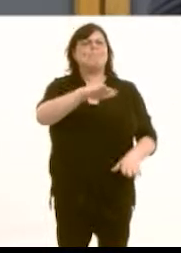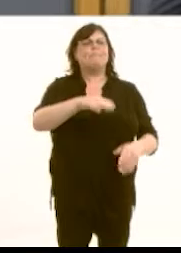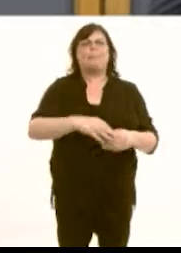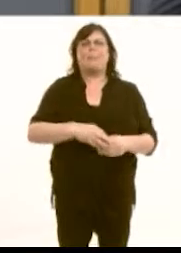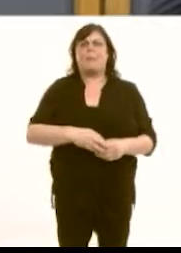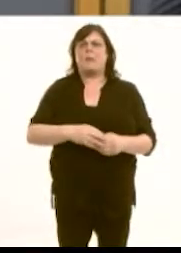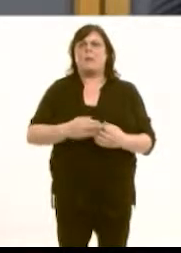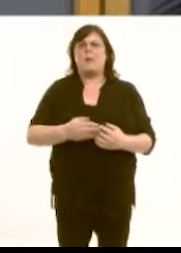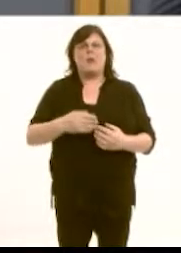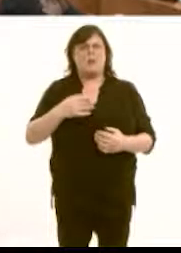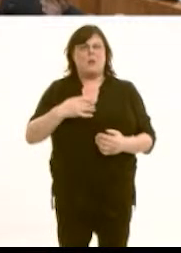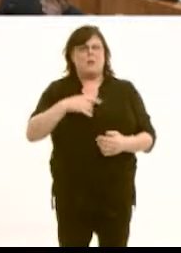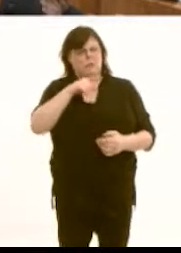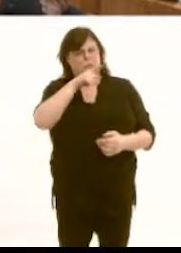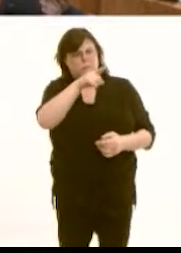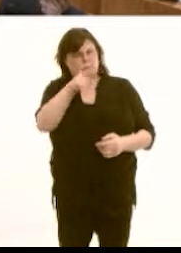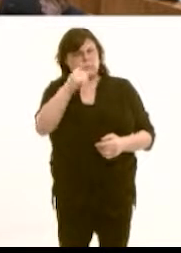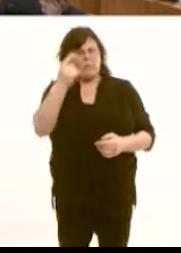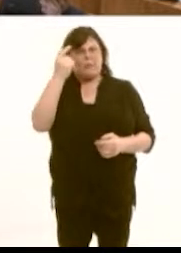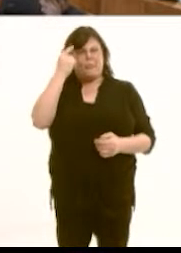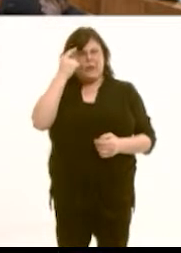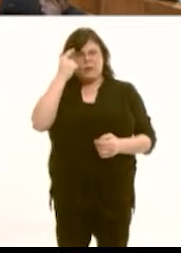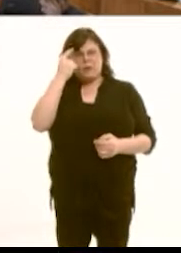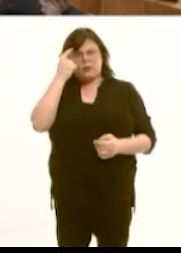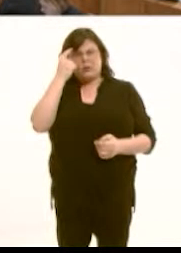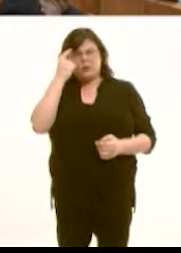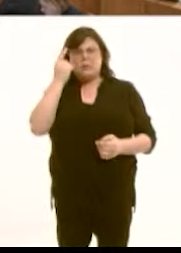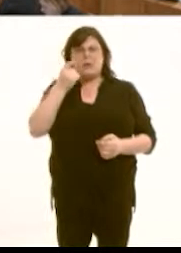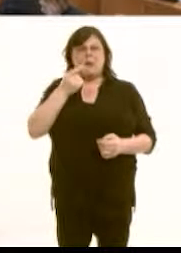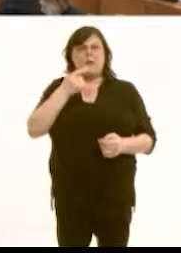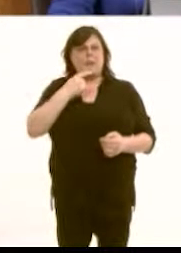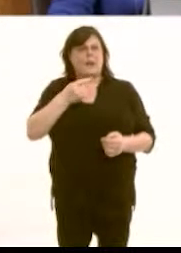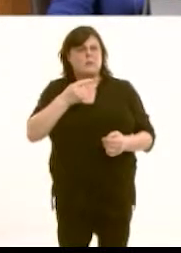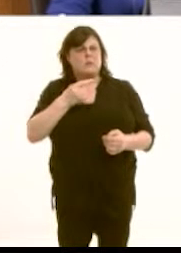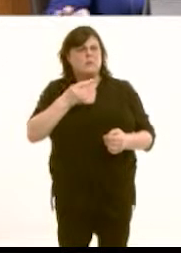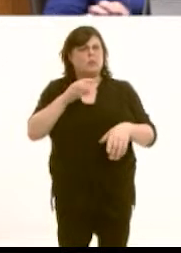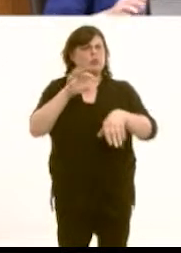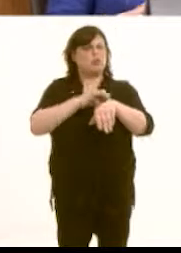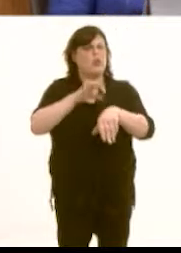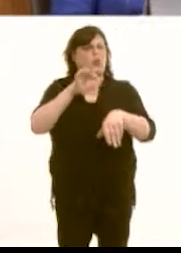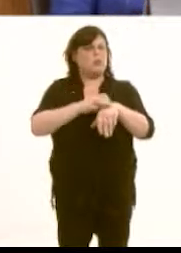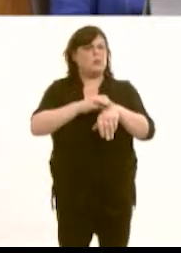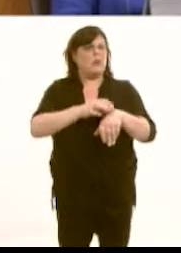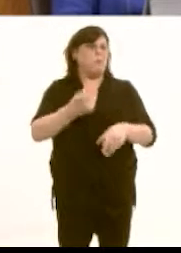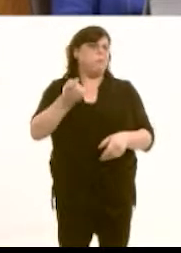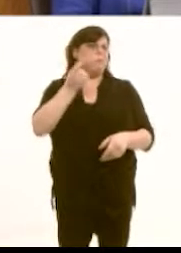Carwyn Jones: It's naive to think that, somehow, the market for doctors, if I can put it that way, is just entirely in Wales or the UK.